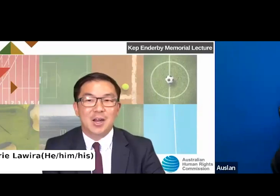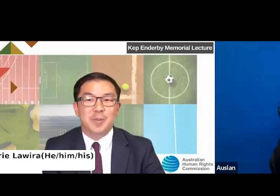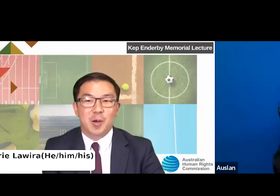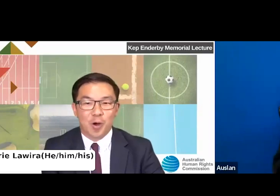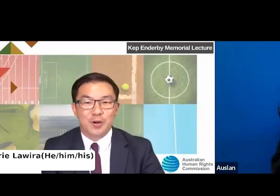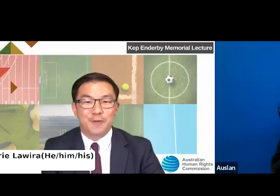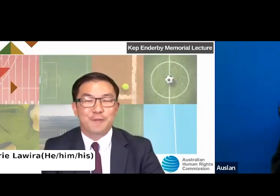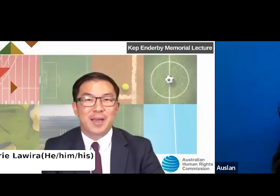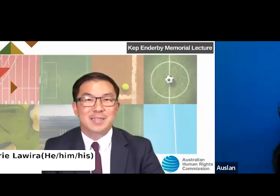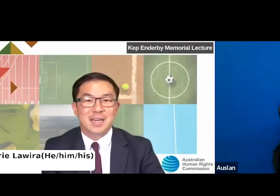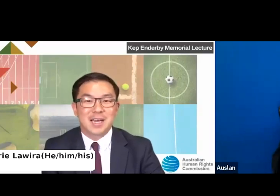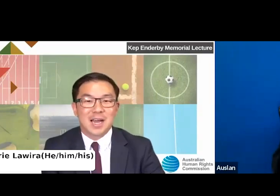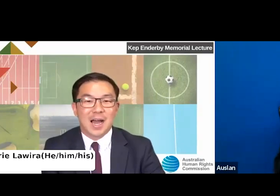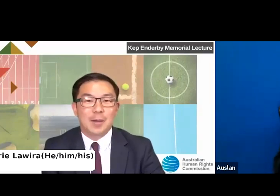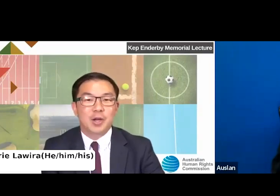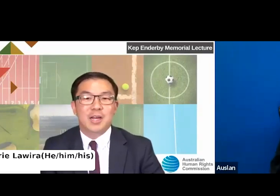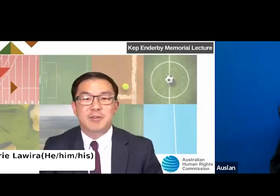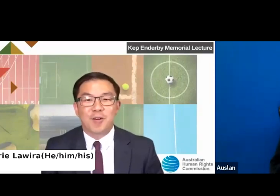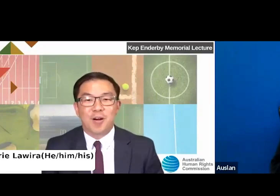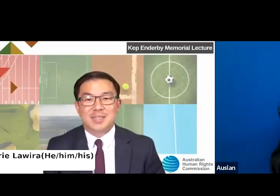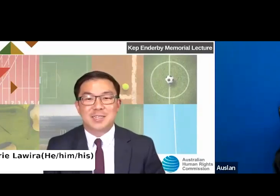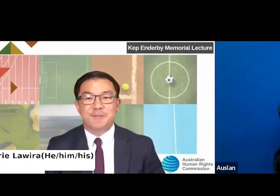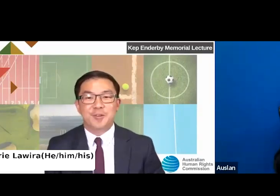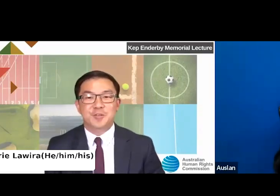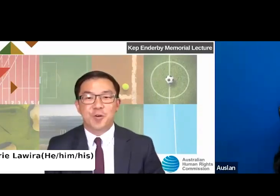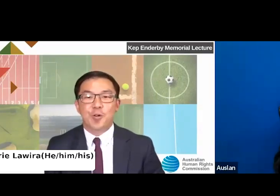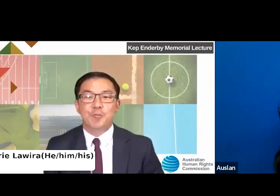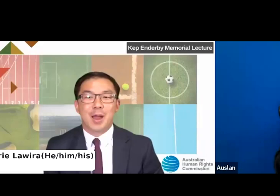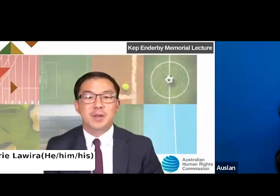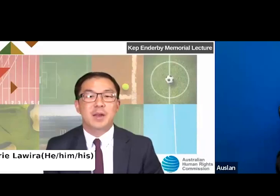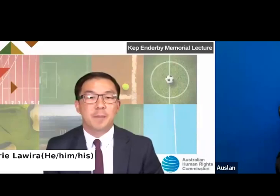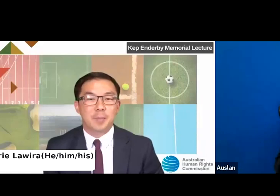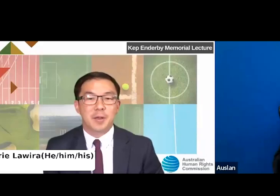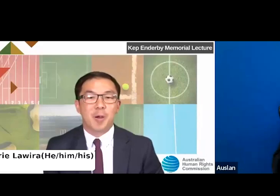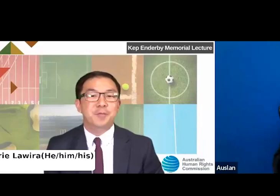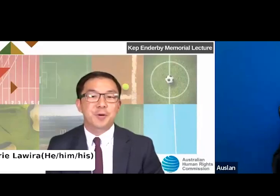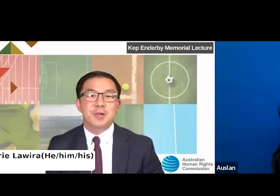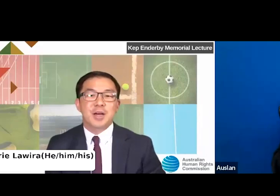It'll be a wonderful event. I'd like to invite, first of all, Raymond ‘Bubbly’ Weatherall,